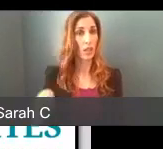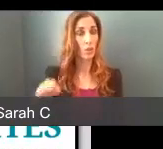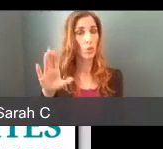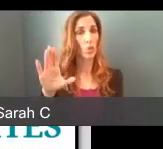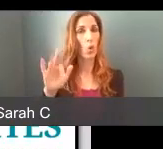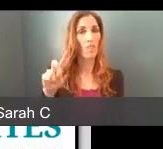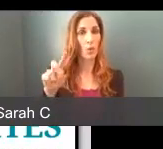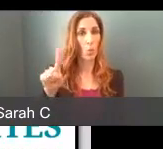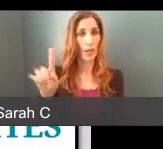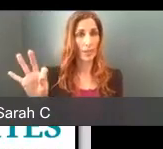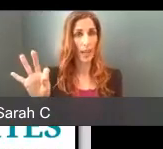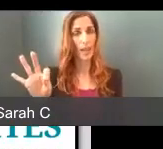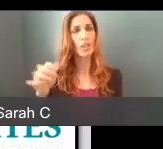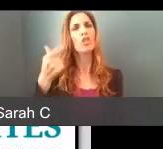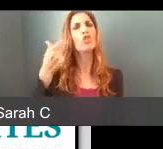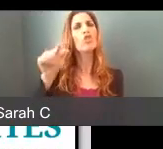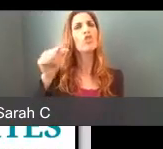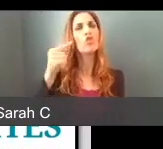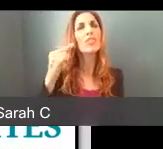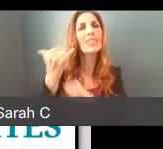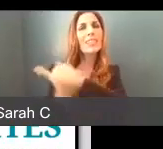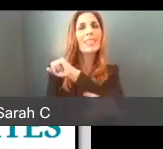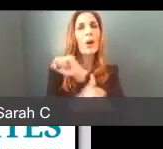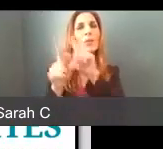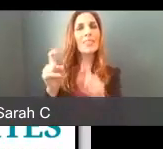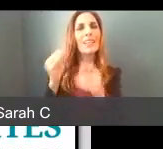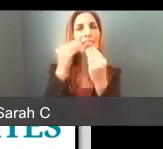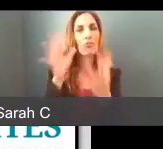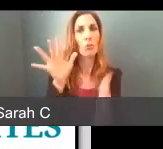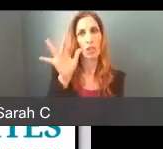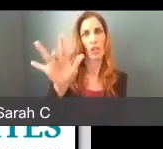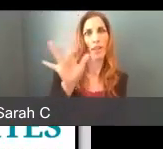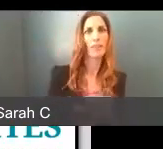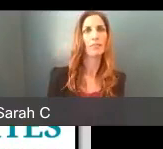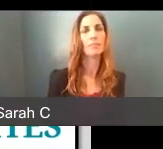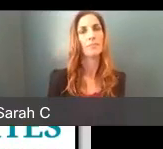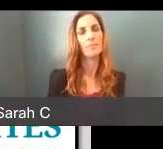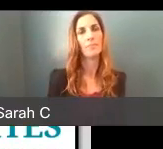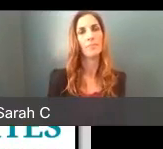under the green County Testing Information button. You can start to make an appointment on